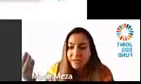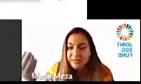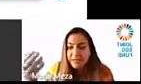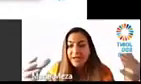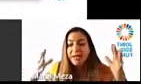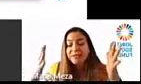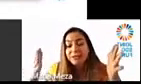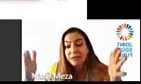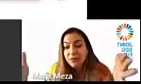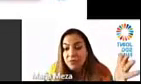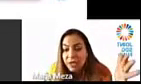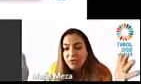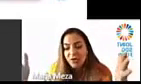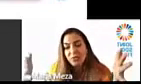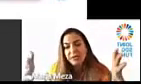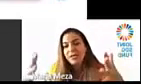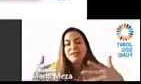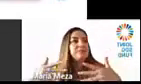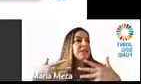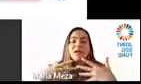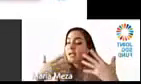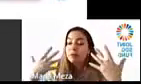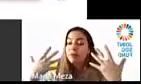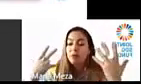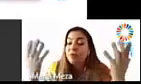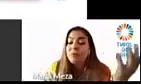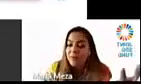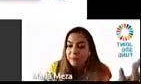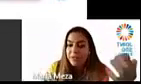send this, this is going to be the form that, as I told you, is filled out quickly. You